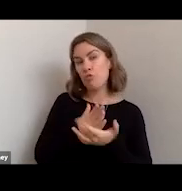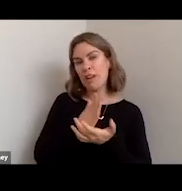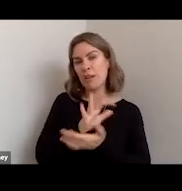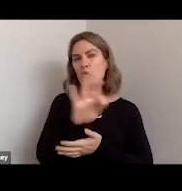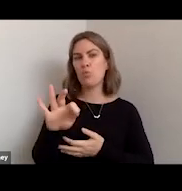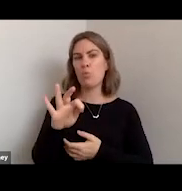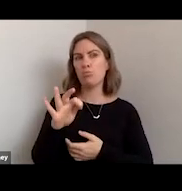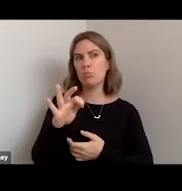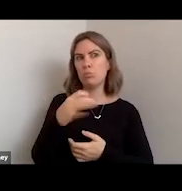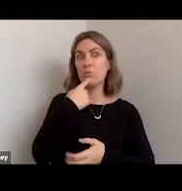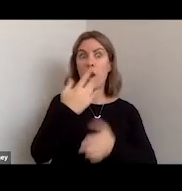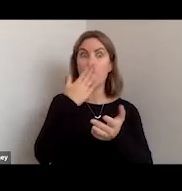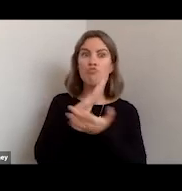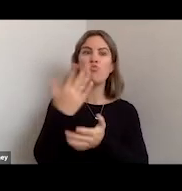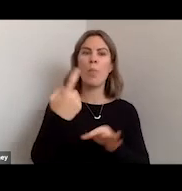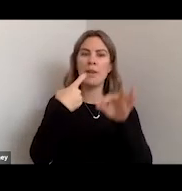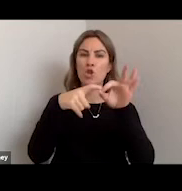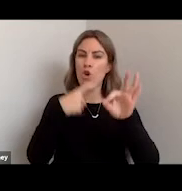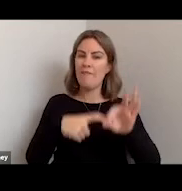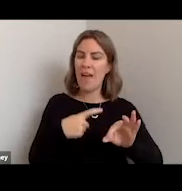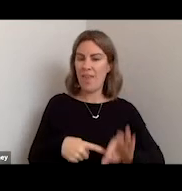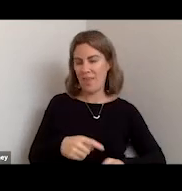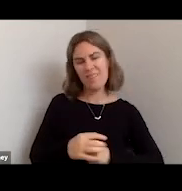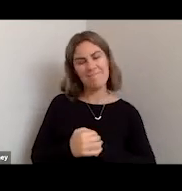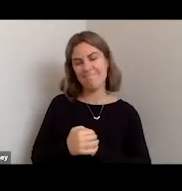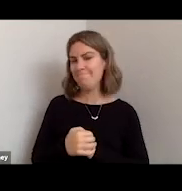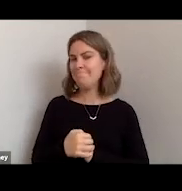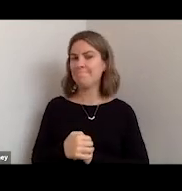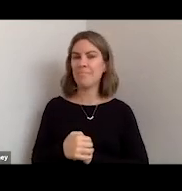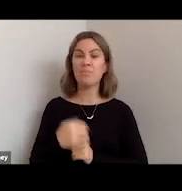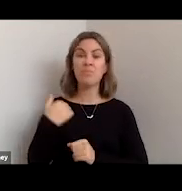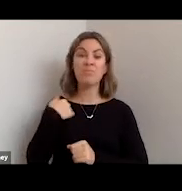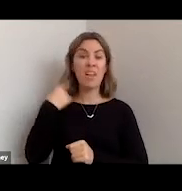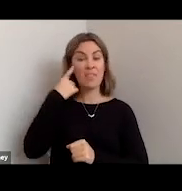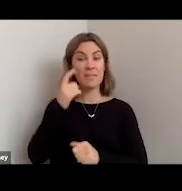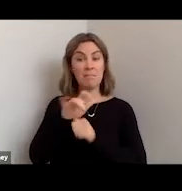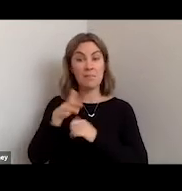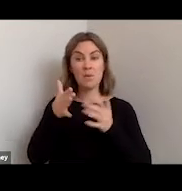I would talk to customer service or I would take to the people who are front-of-house because they can spot people when